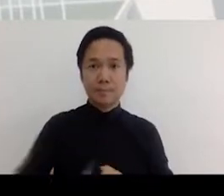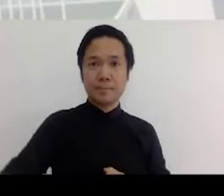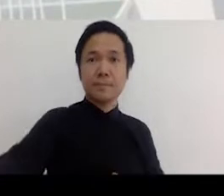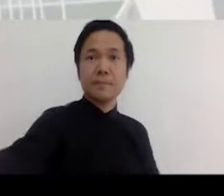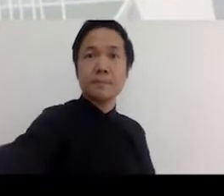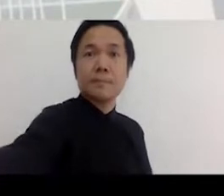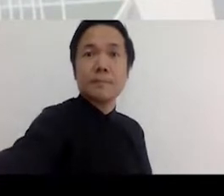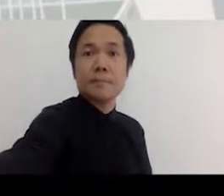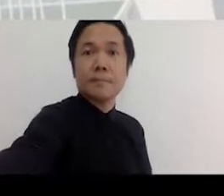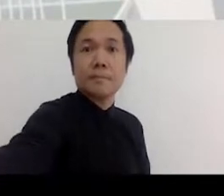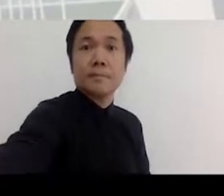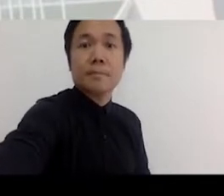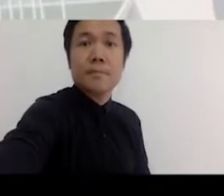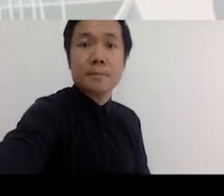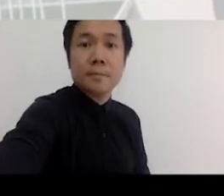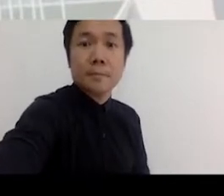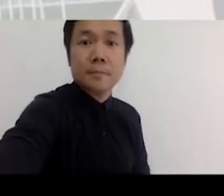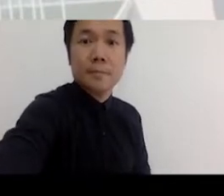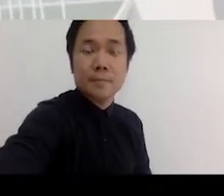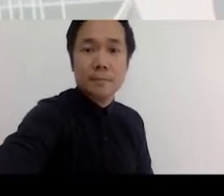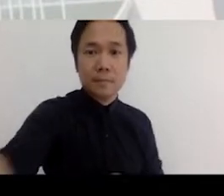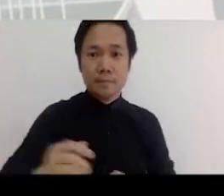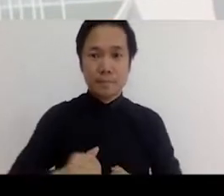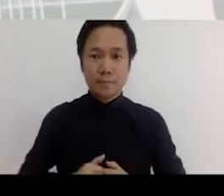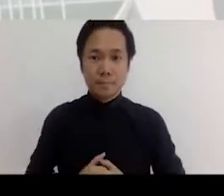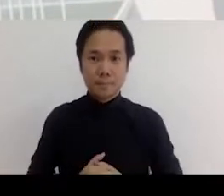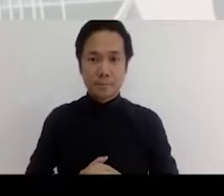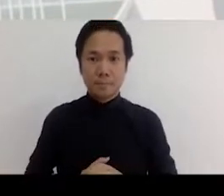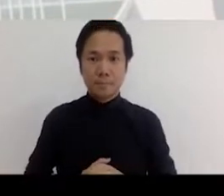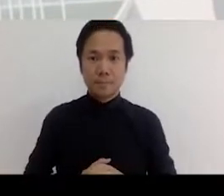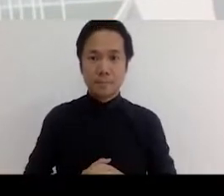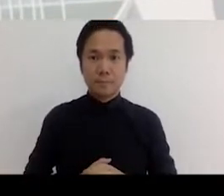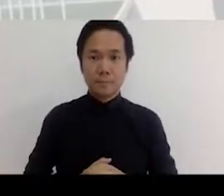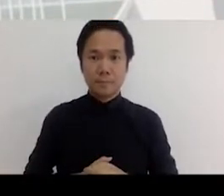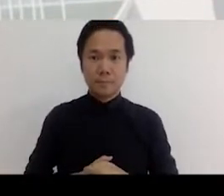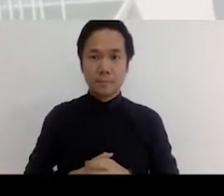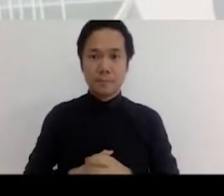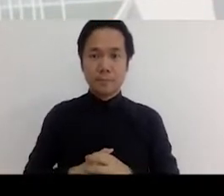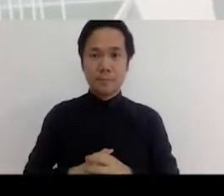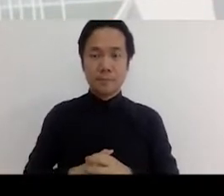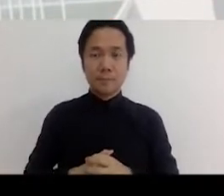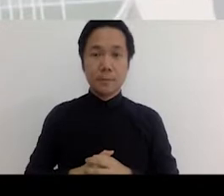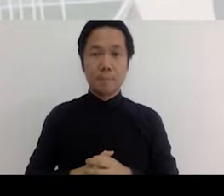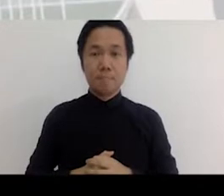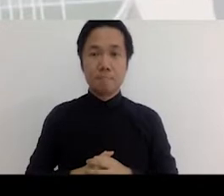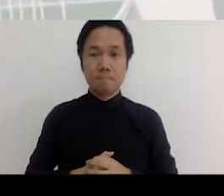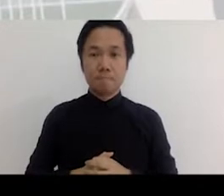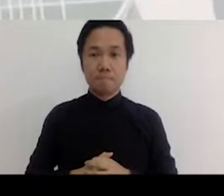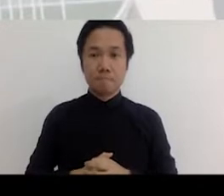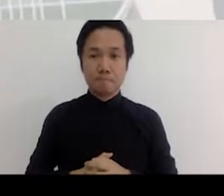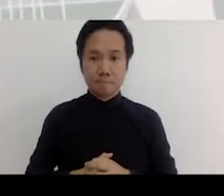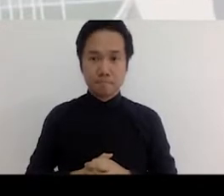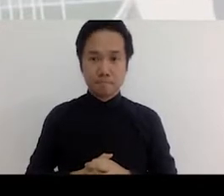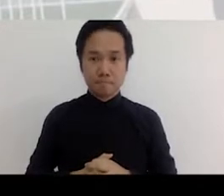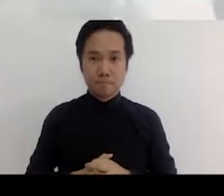Maybe we come back to Mr. Nazmul Bari, who is in Bangladesh.